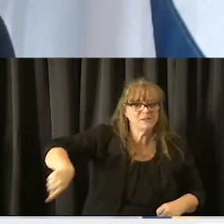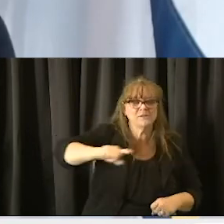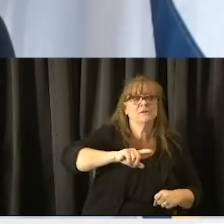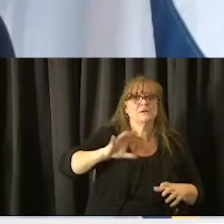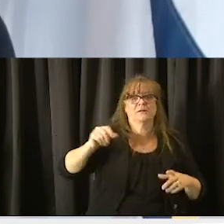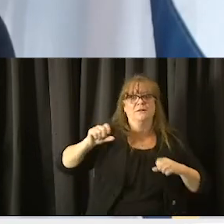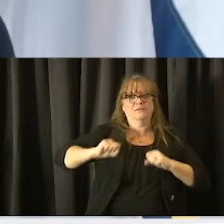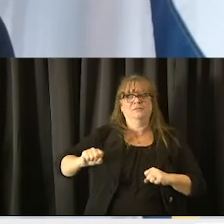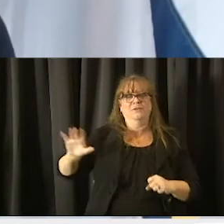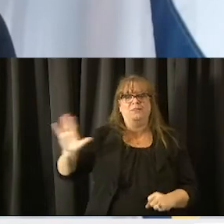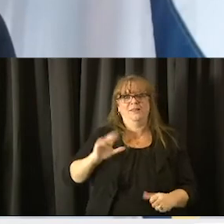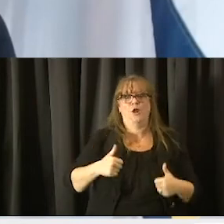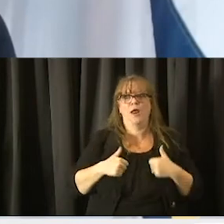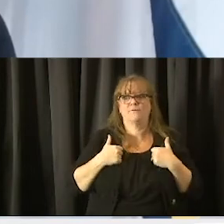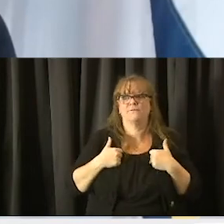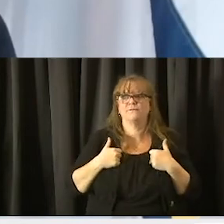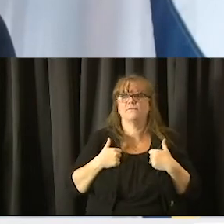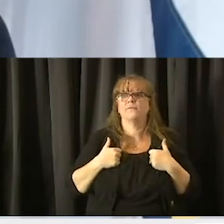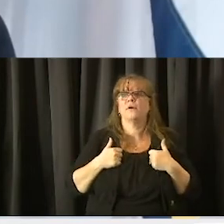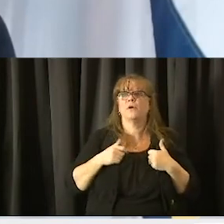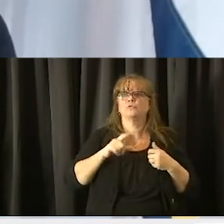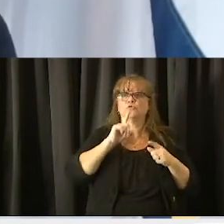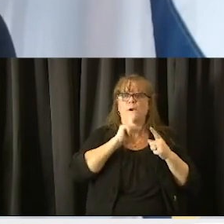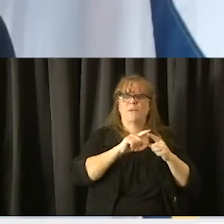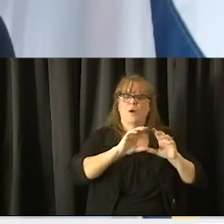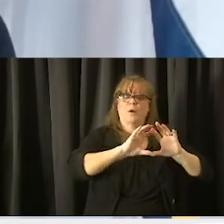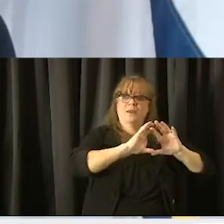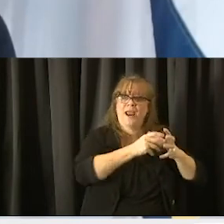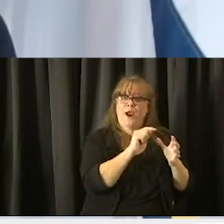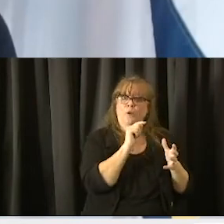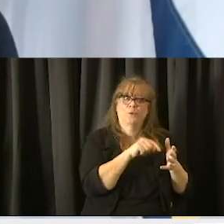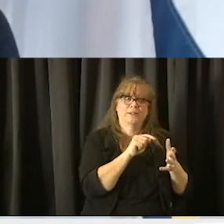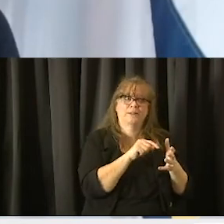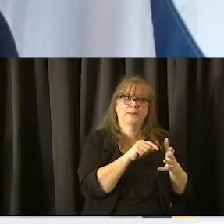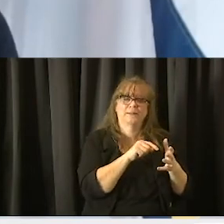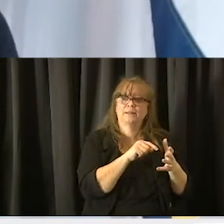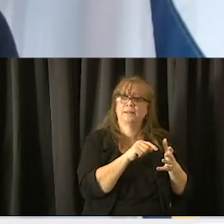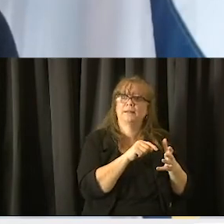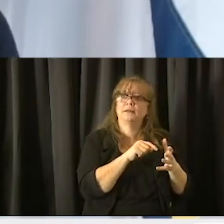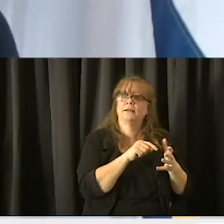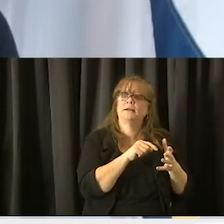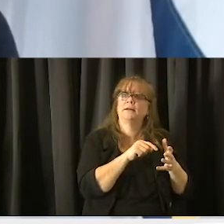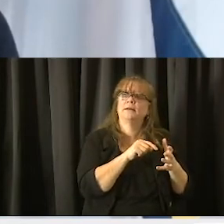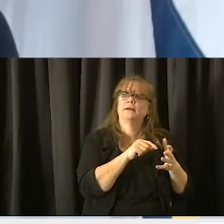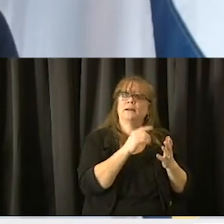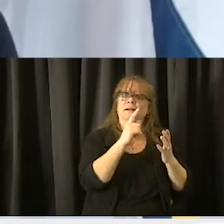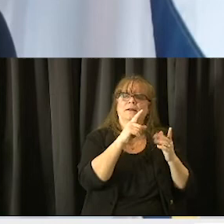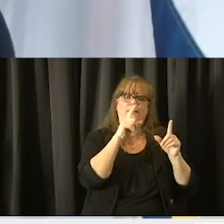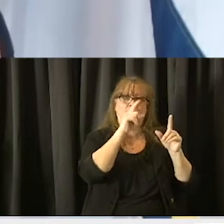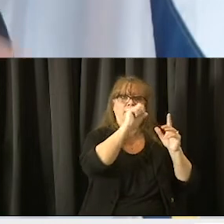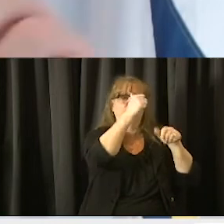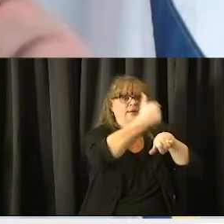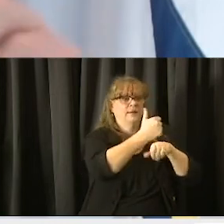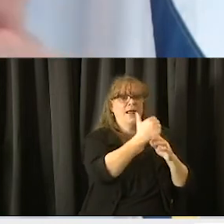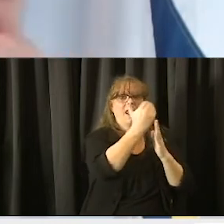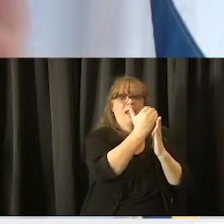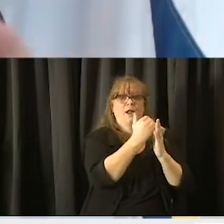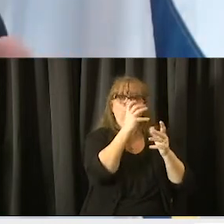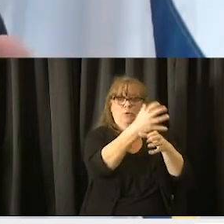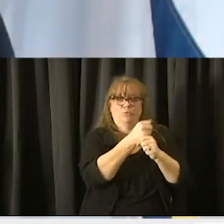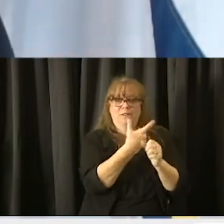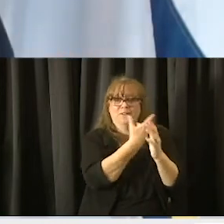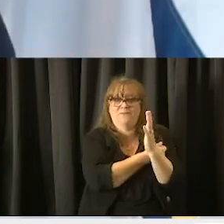in a century to prevent additional loss of life the um the uh in terms of the categorization